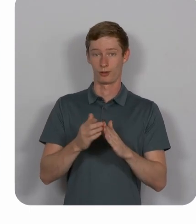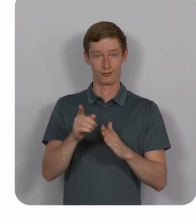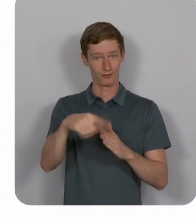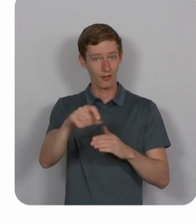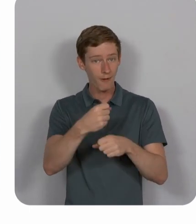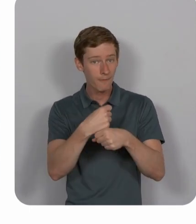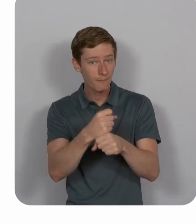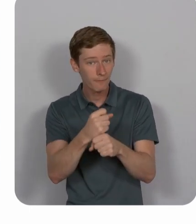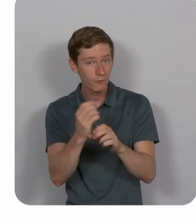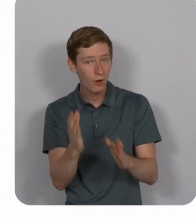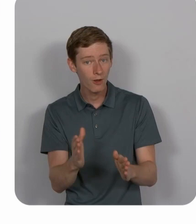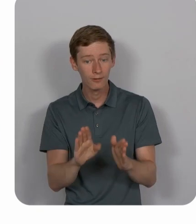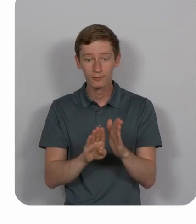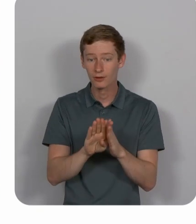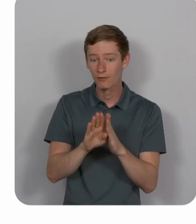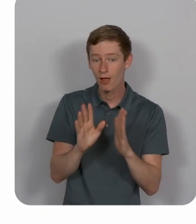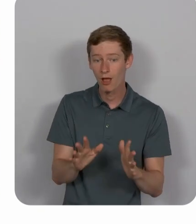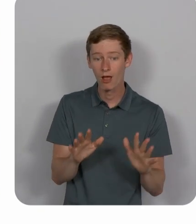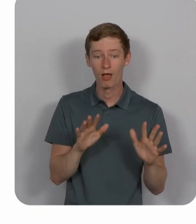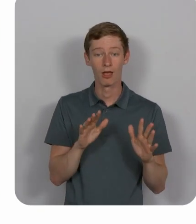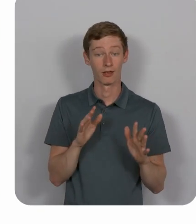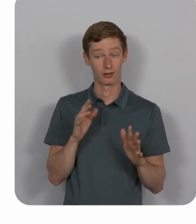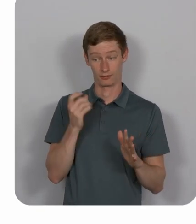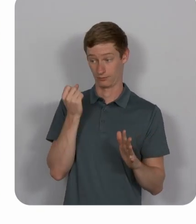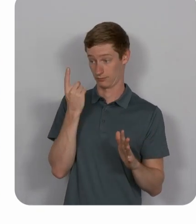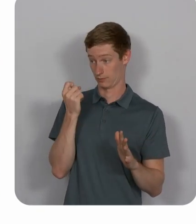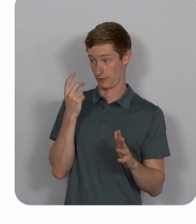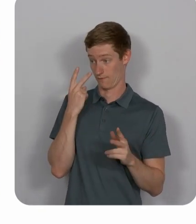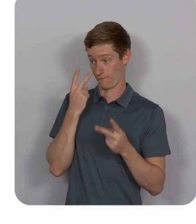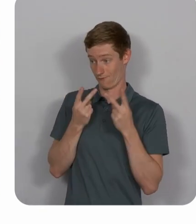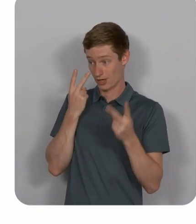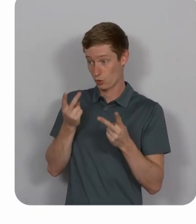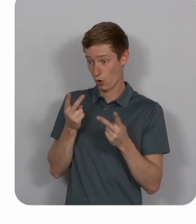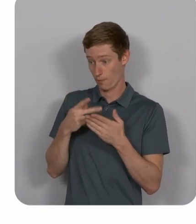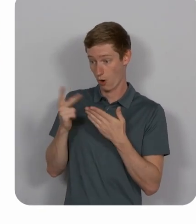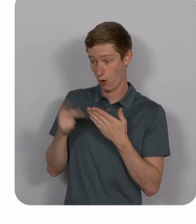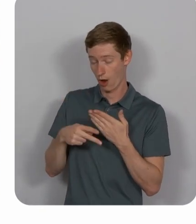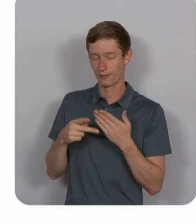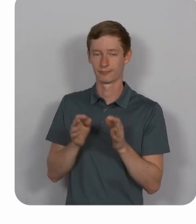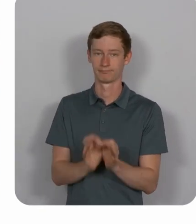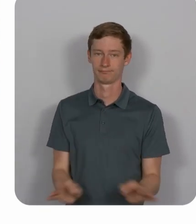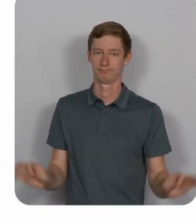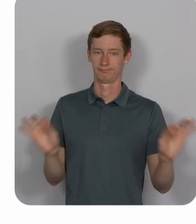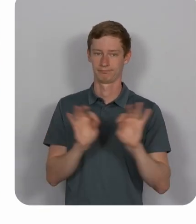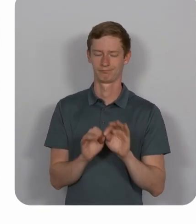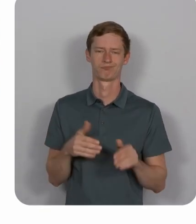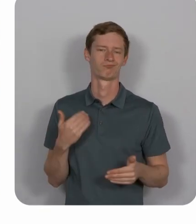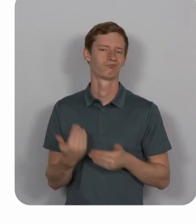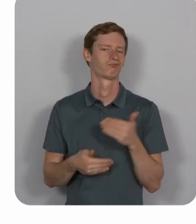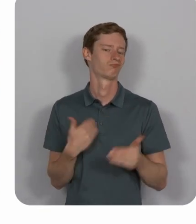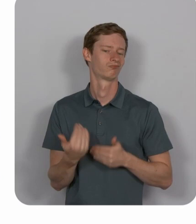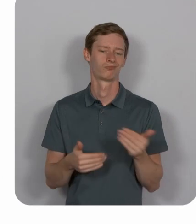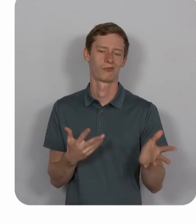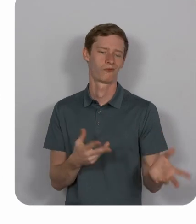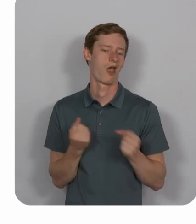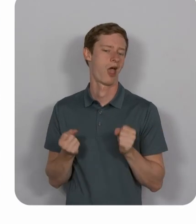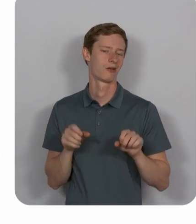the access to visual programming is essential for moving fast and to use an intuitive interface.